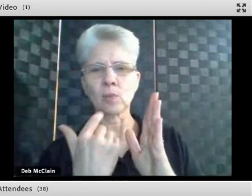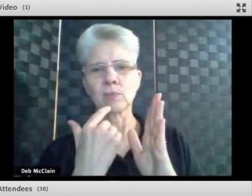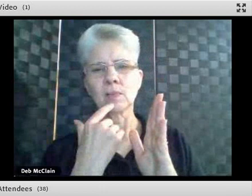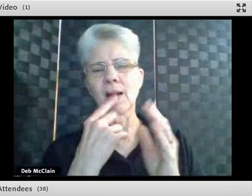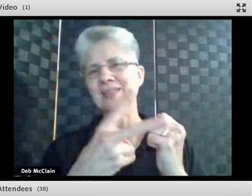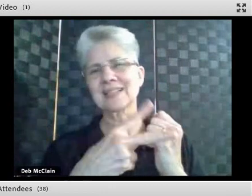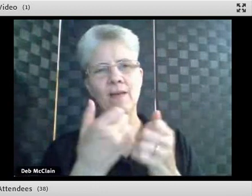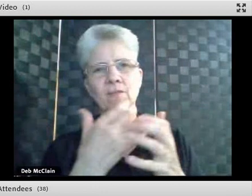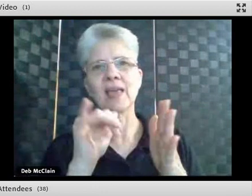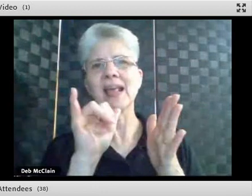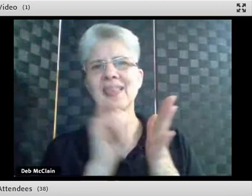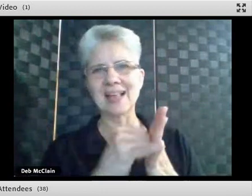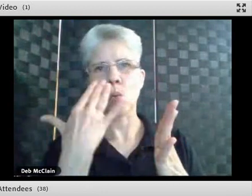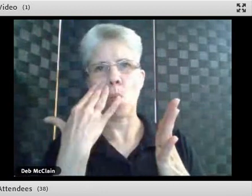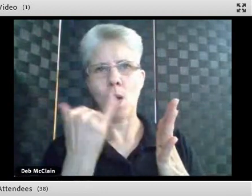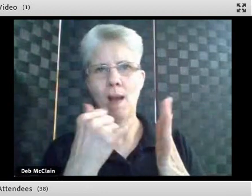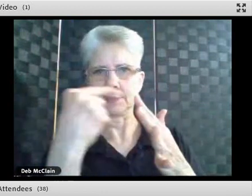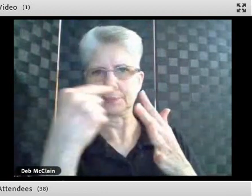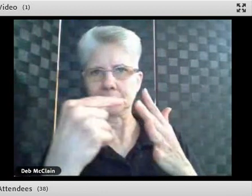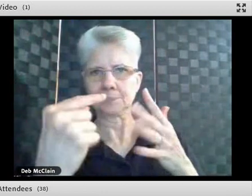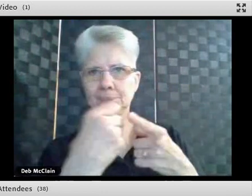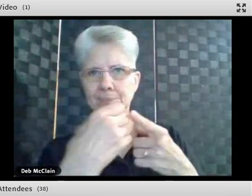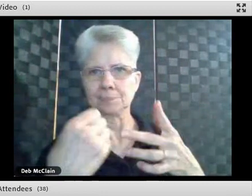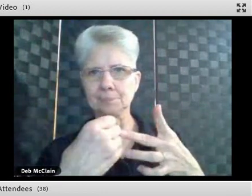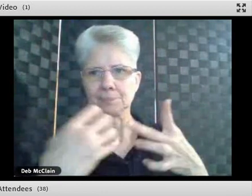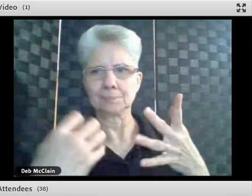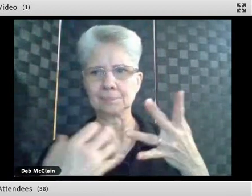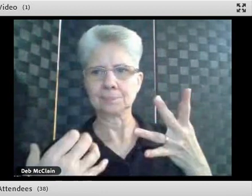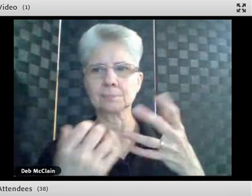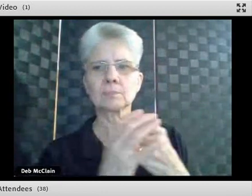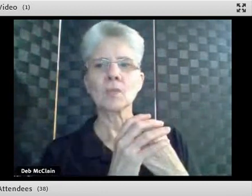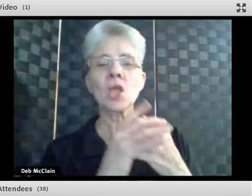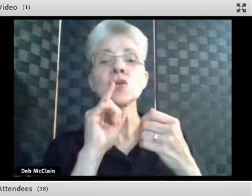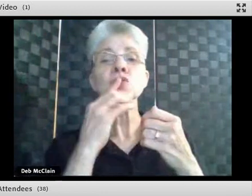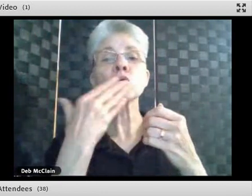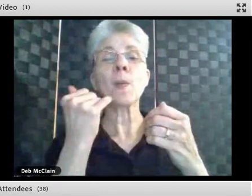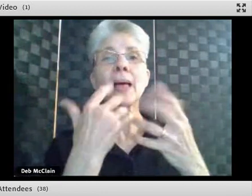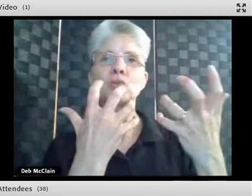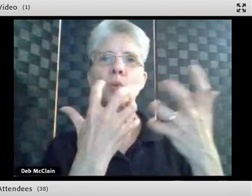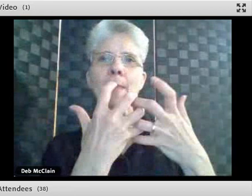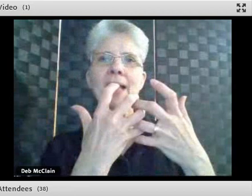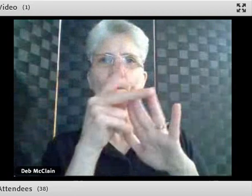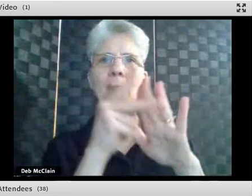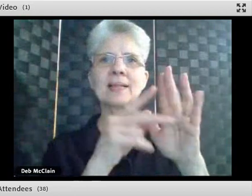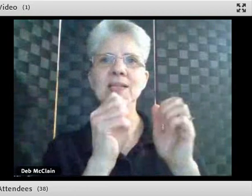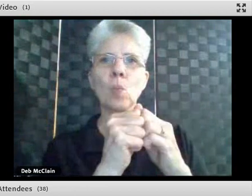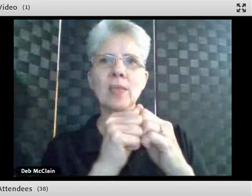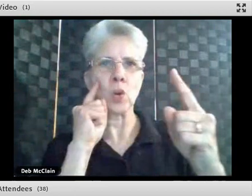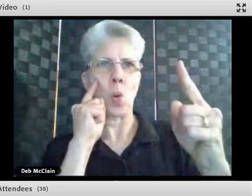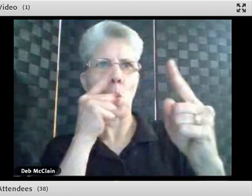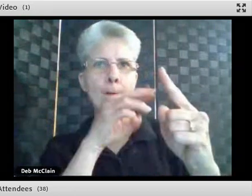and this is why. You should do your best to match your policy to your mission at your organization,